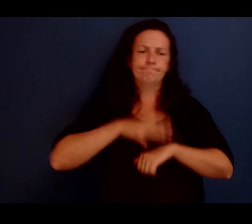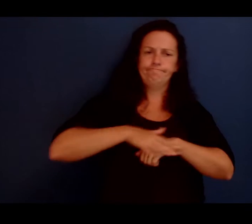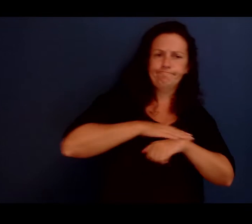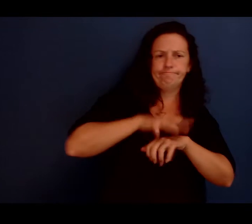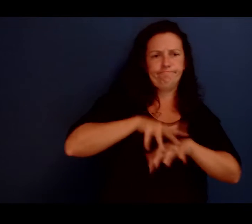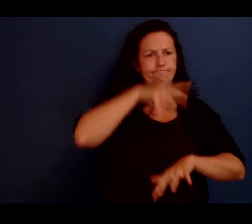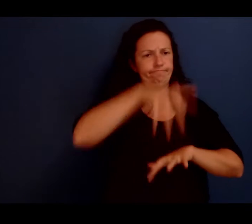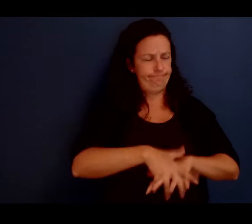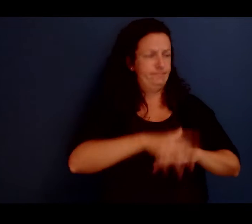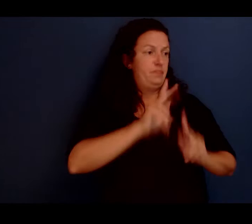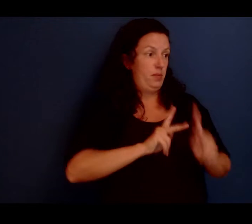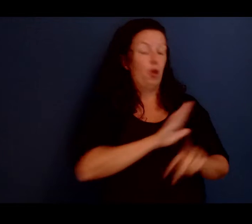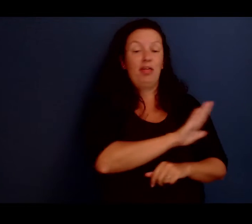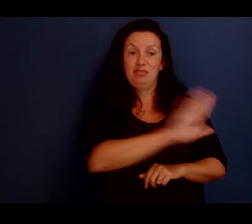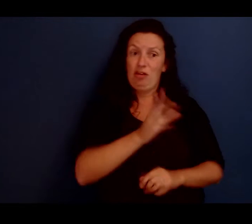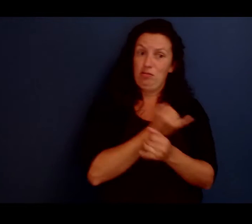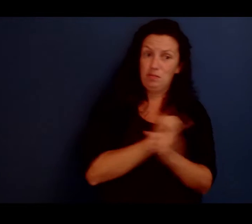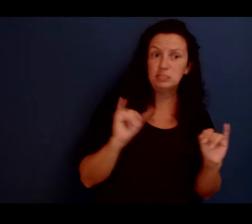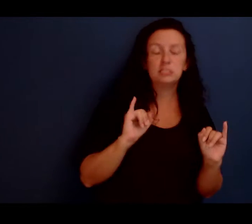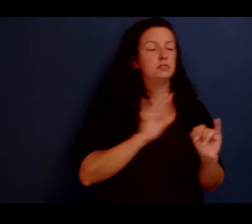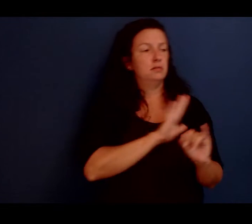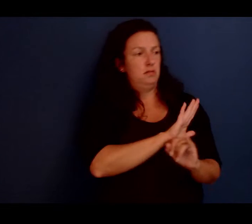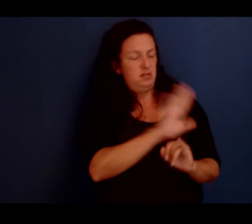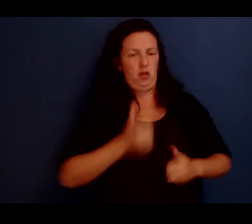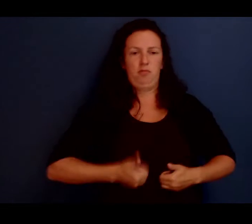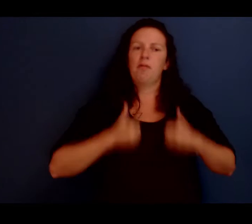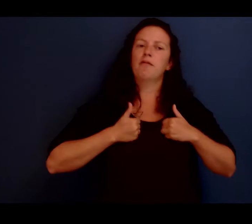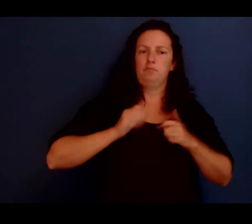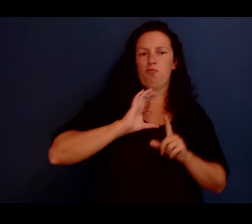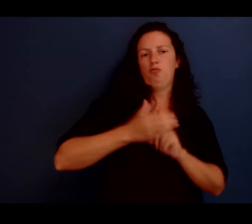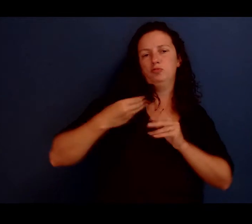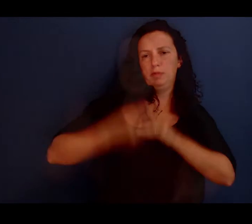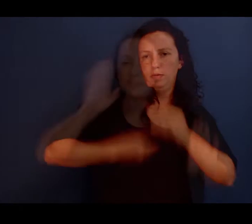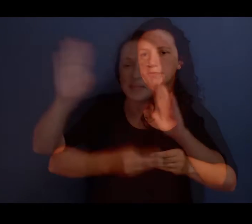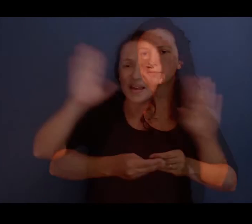and the sovereignty, cultural heritage and lives.